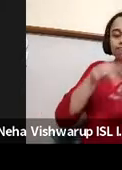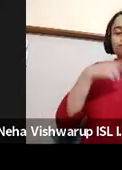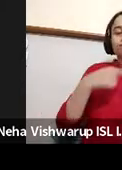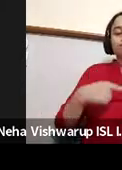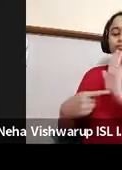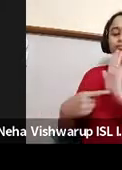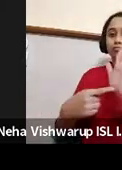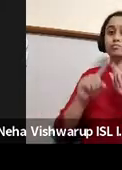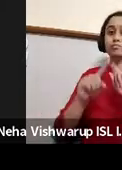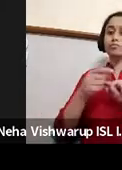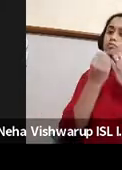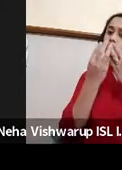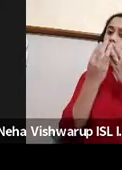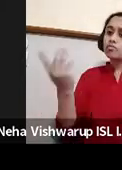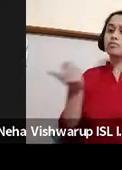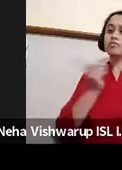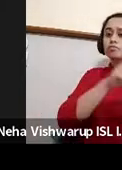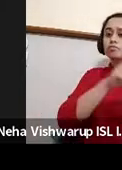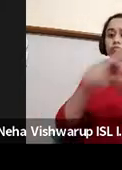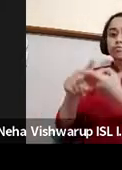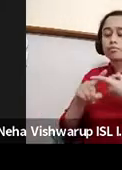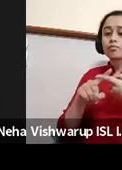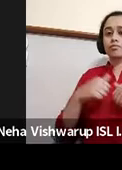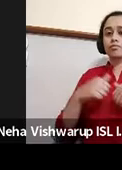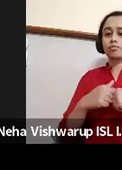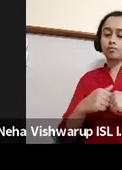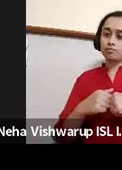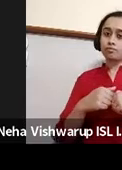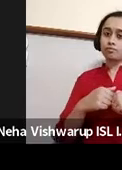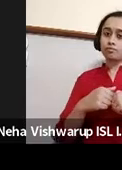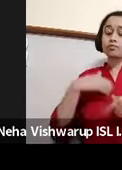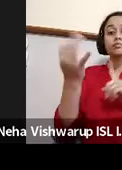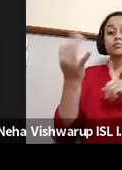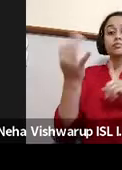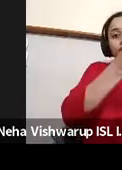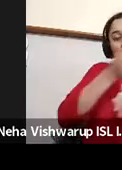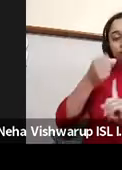of overlapping and intersecting micro narratives found in the descriptions of the images themselves